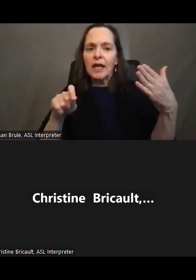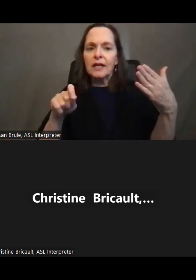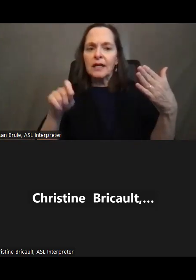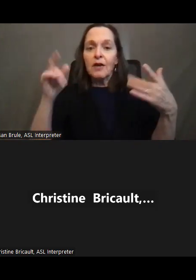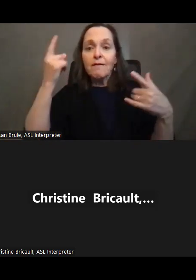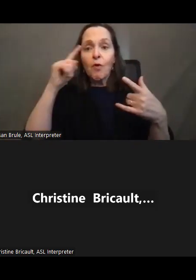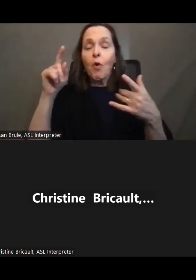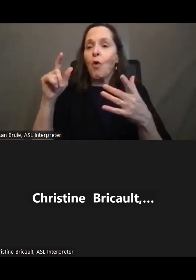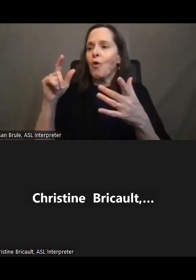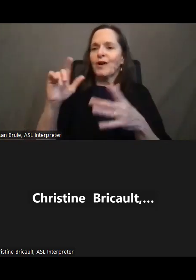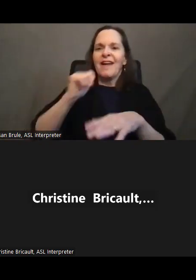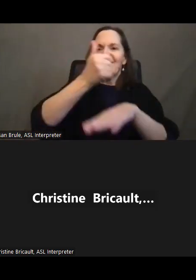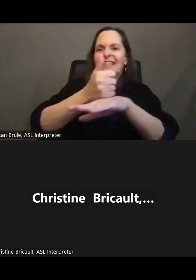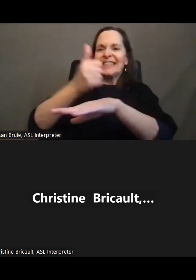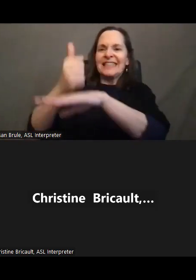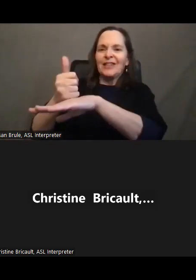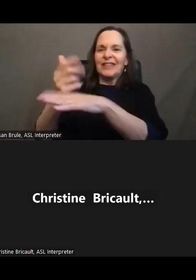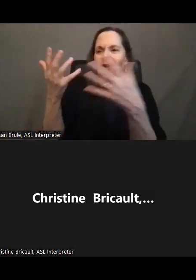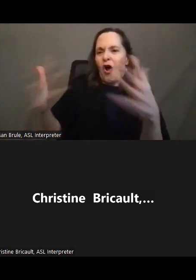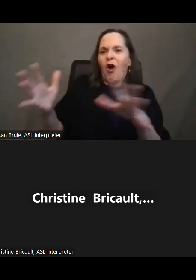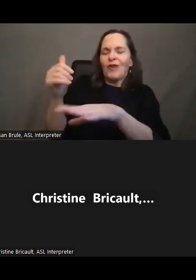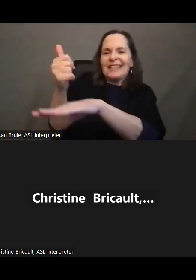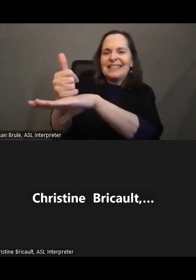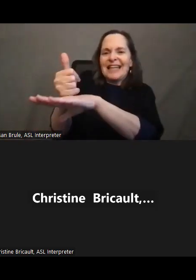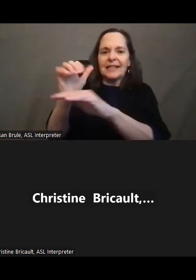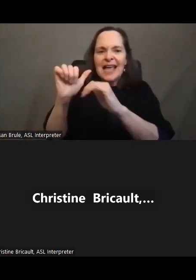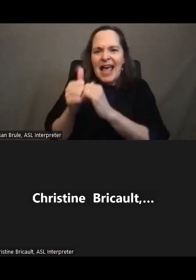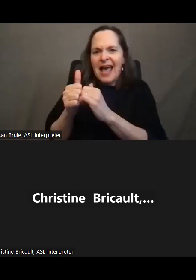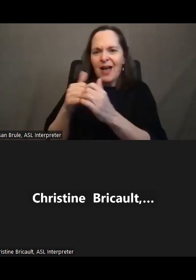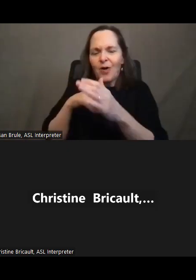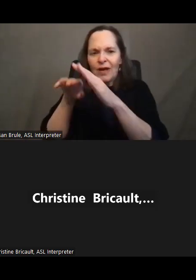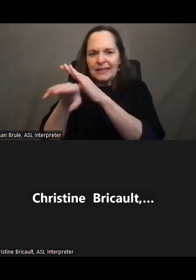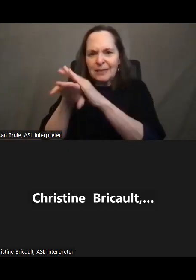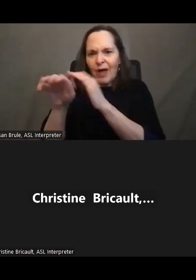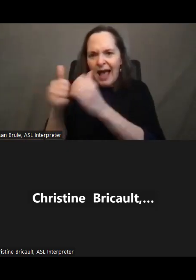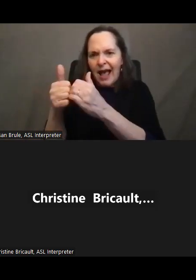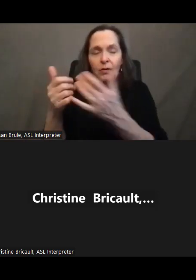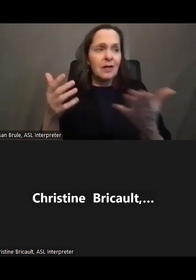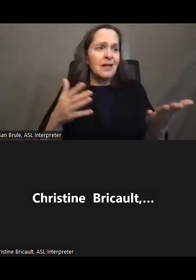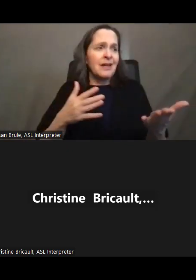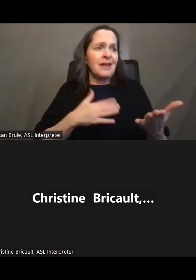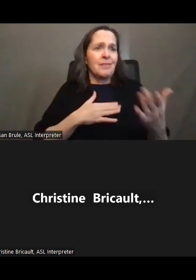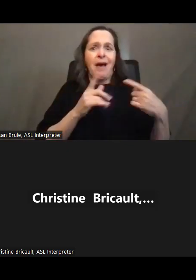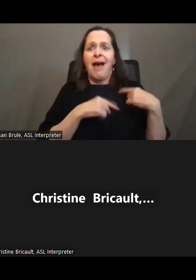It's a really helpful checklist. Go through and see if your facility meets accessibility standards.